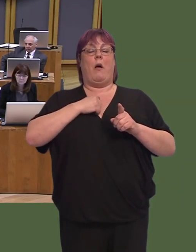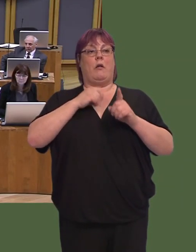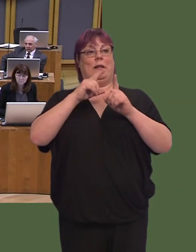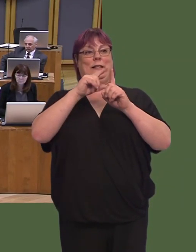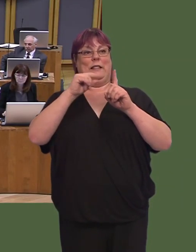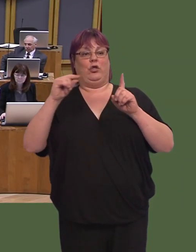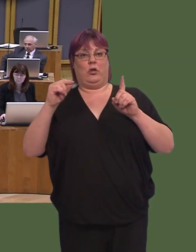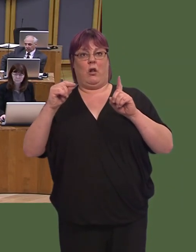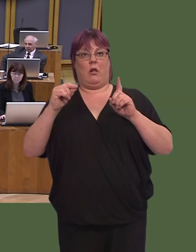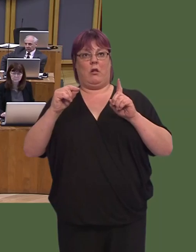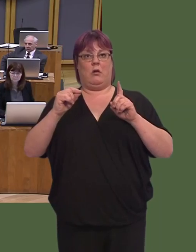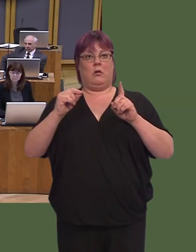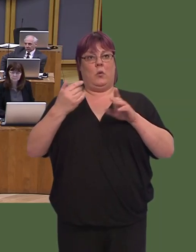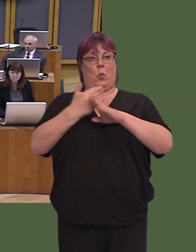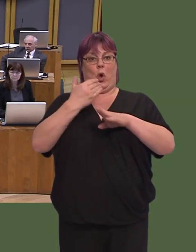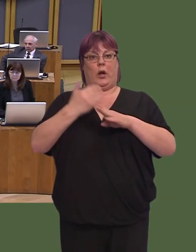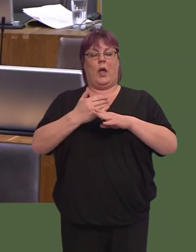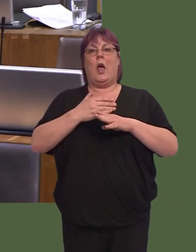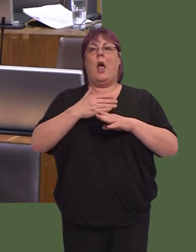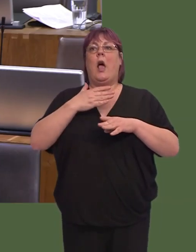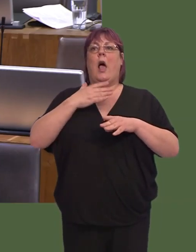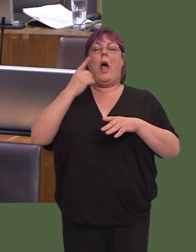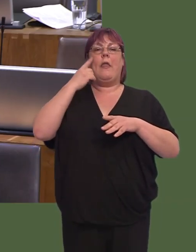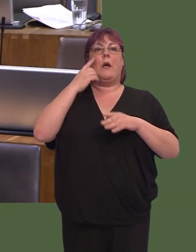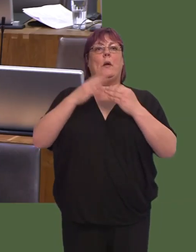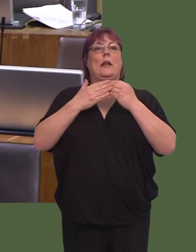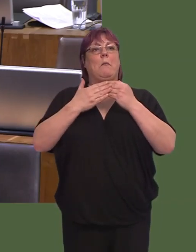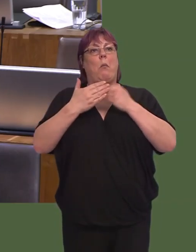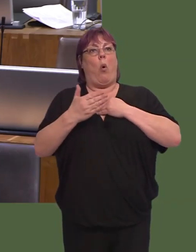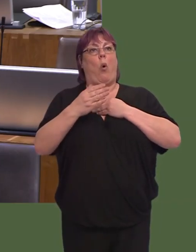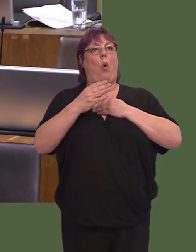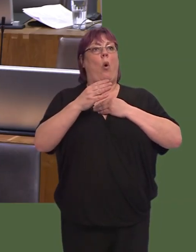is that I very much encourage everybody to get as much Welsh onto Wikipedia as possible